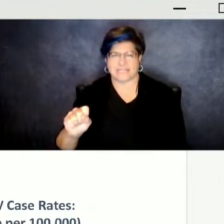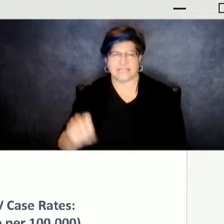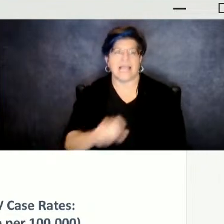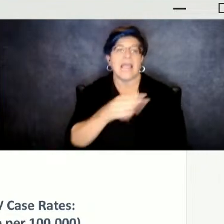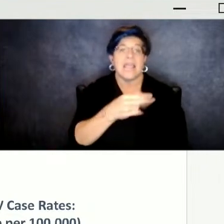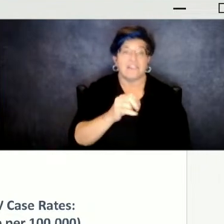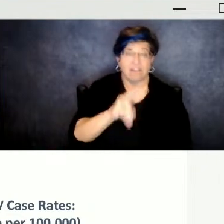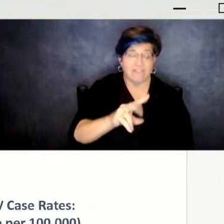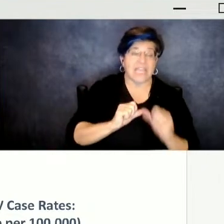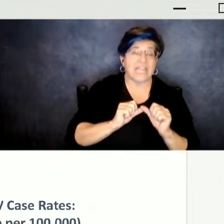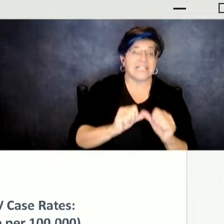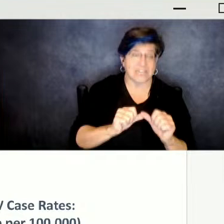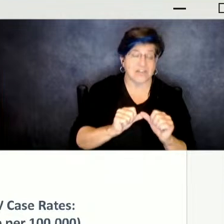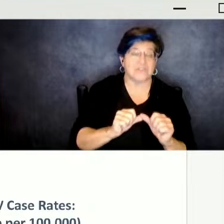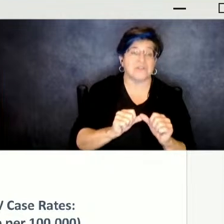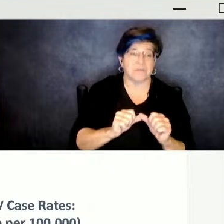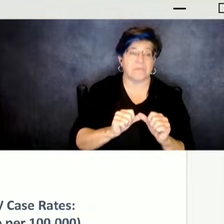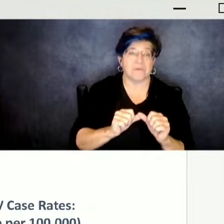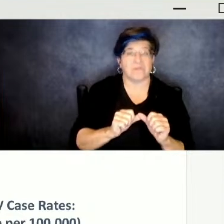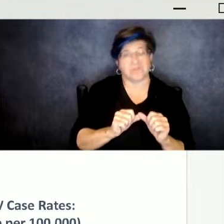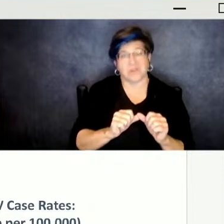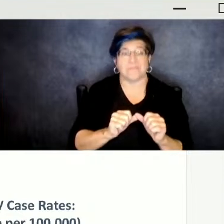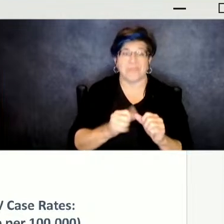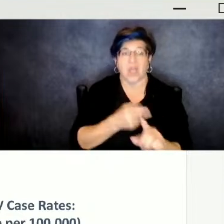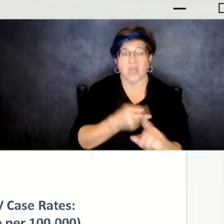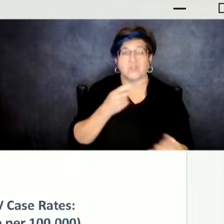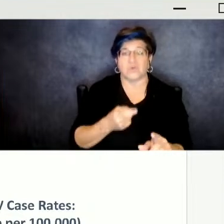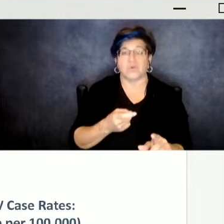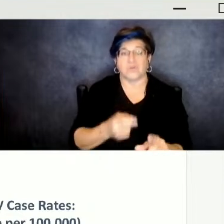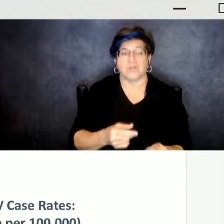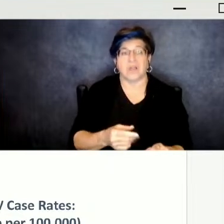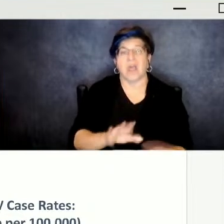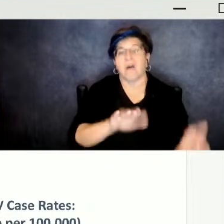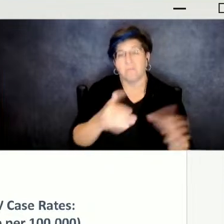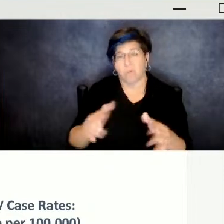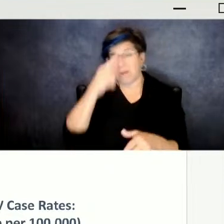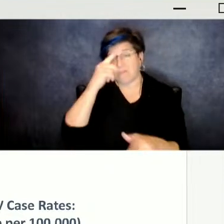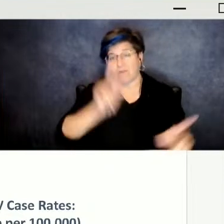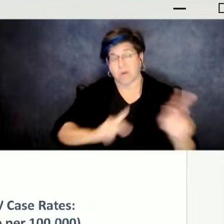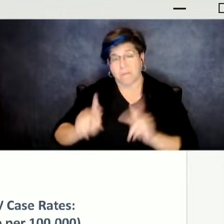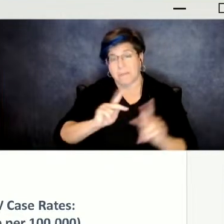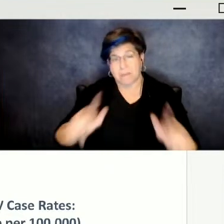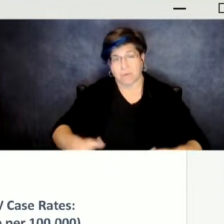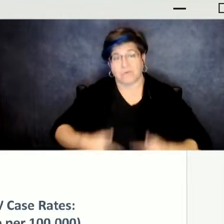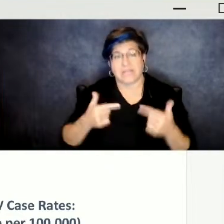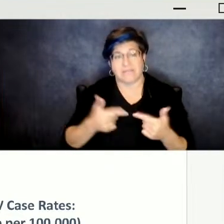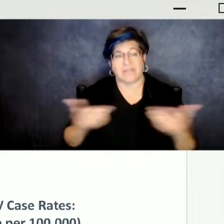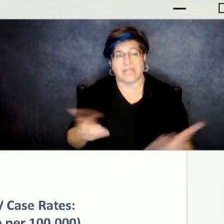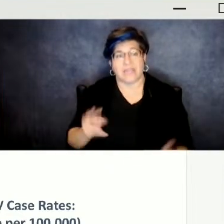ALL RIGHT. SHIFTING GEARS NOW TO HIV AND AIDS, HIV CONTINUES TO BE AN